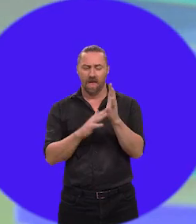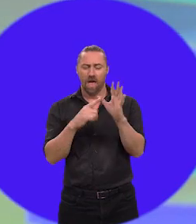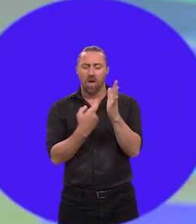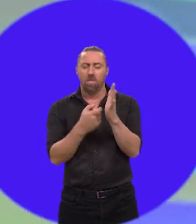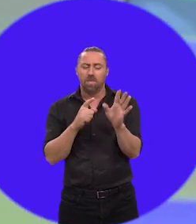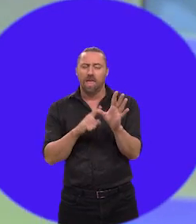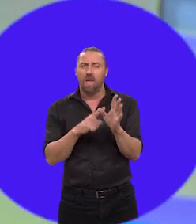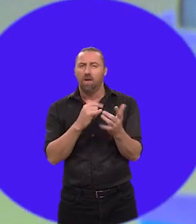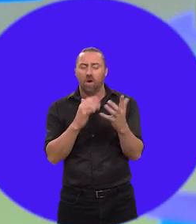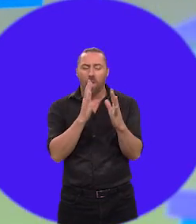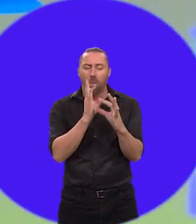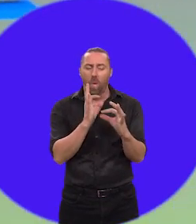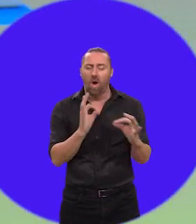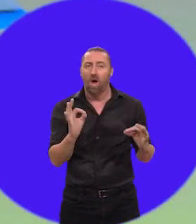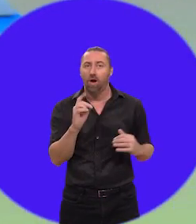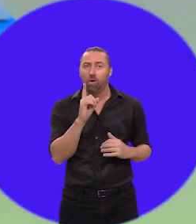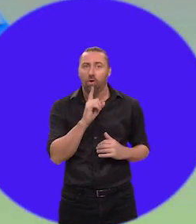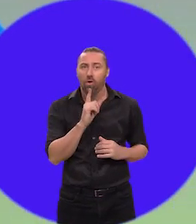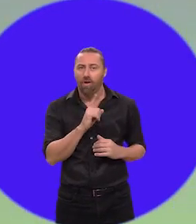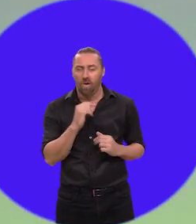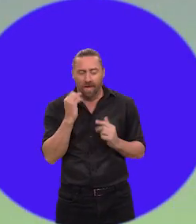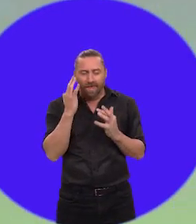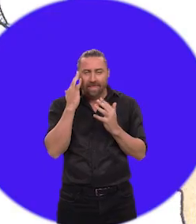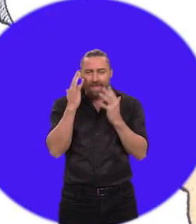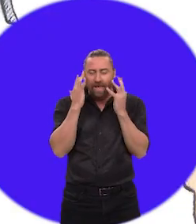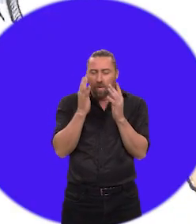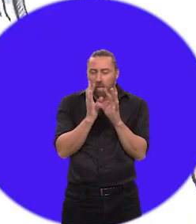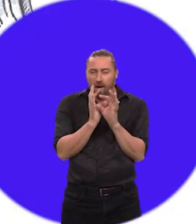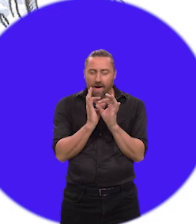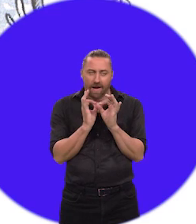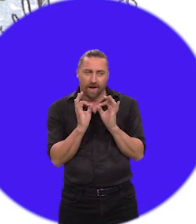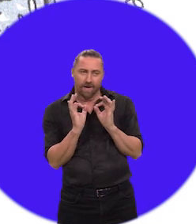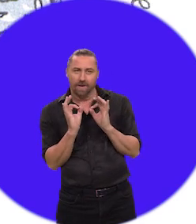Mary was a quiet girl, she thought quiet thoughts,